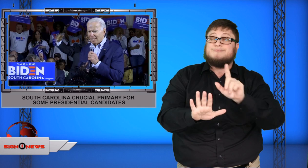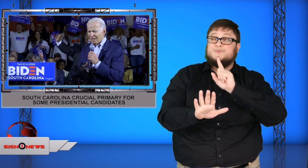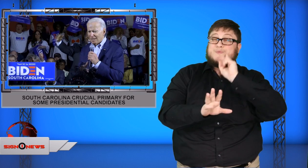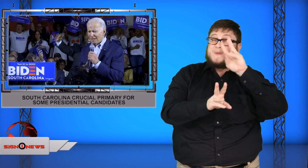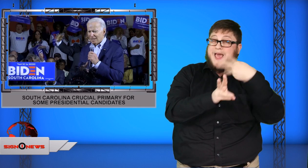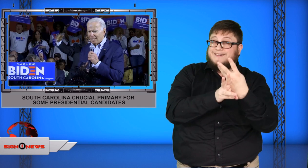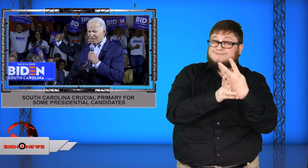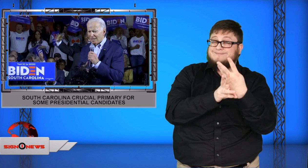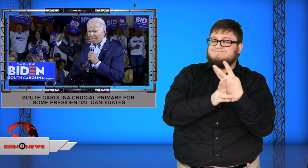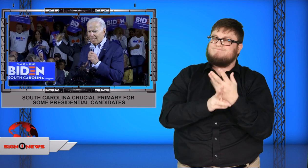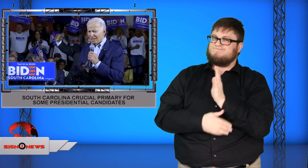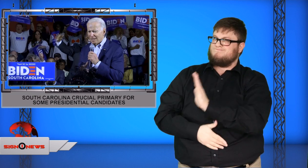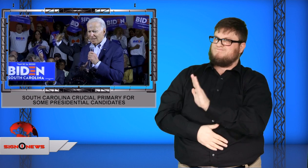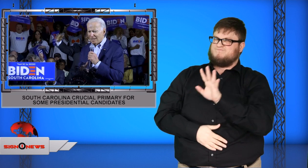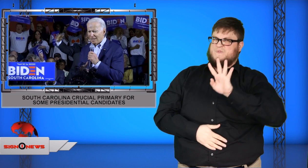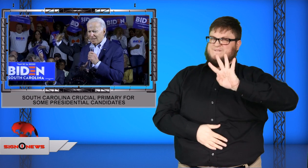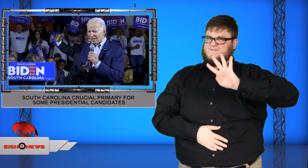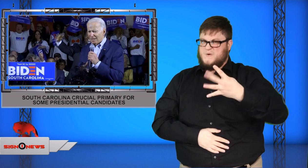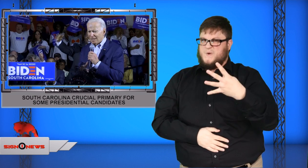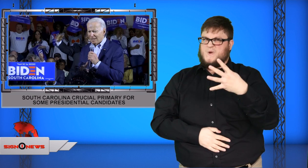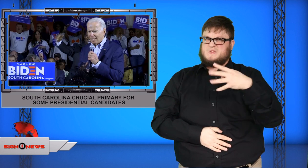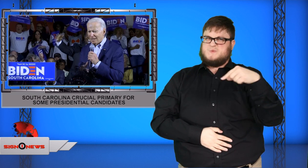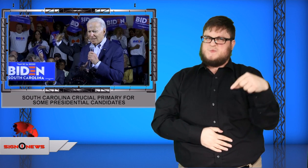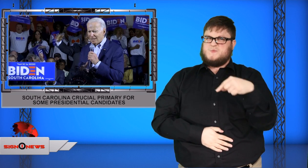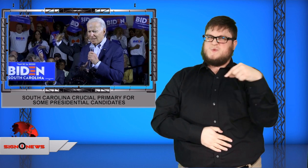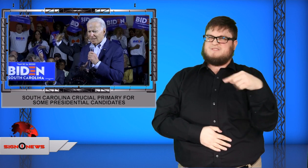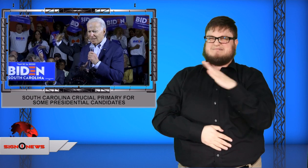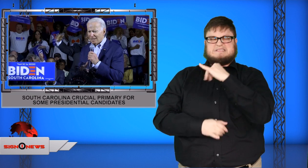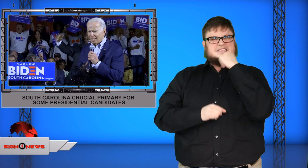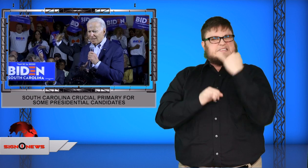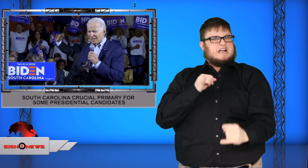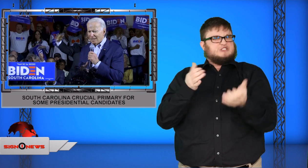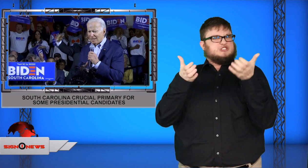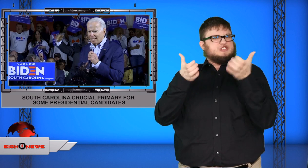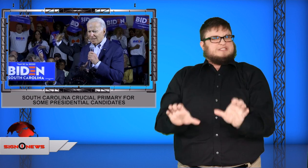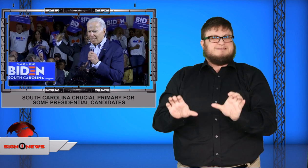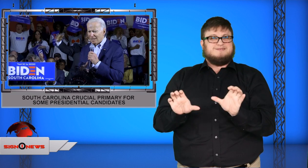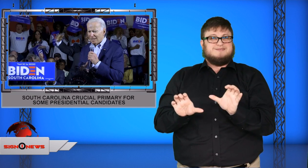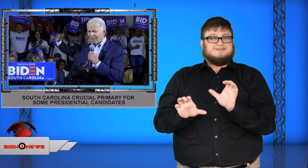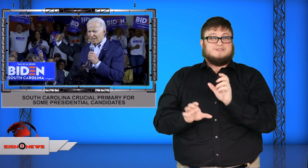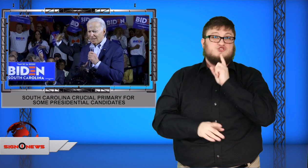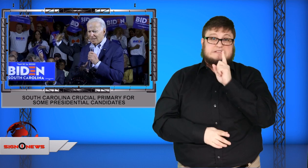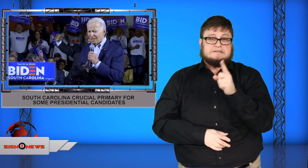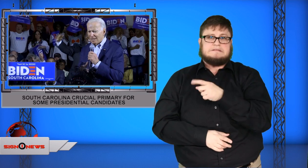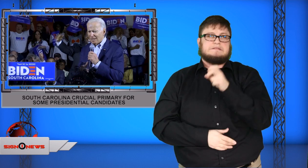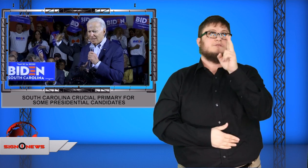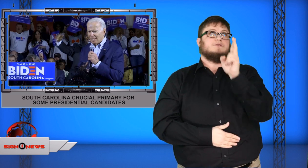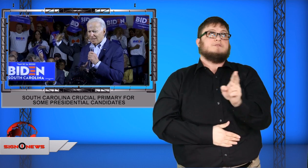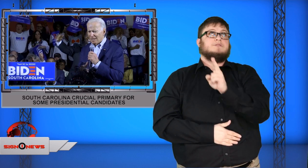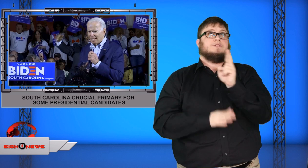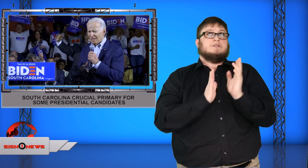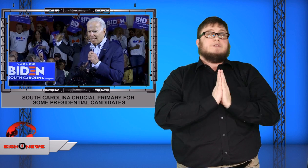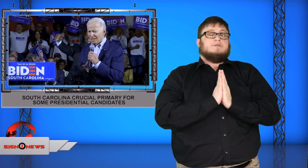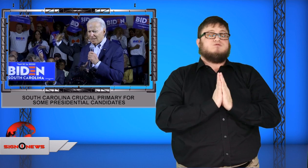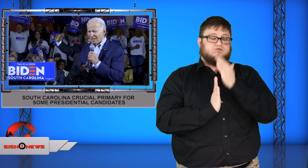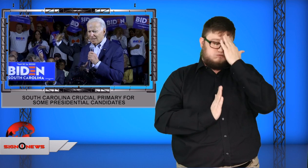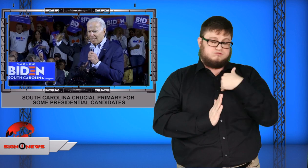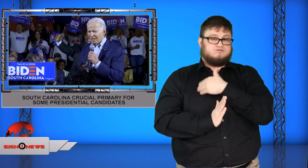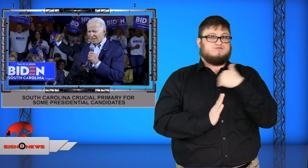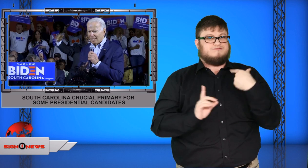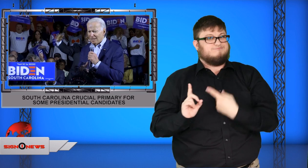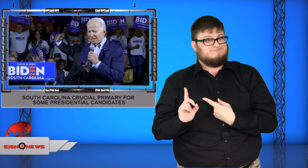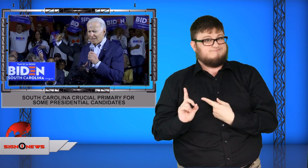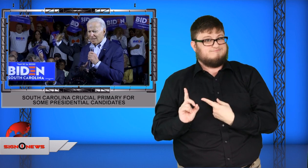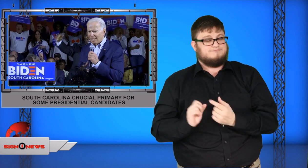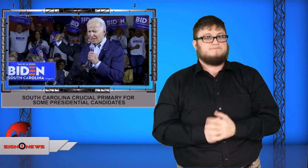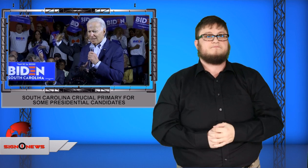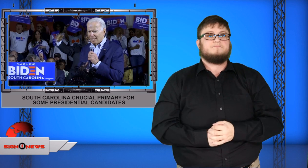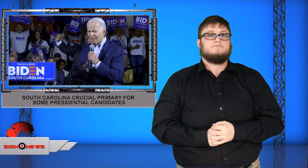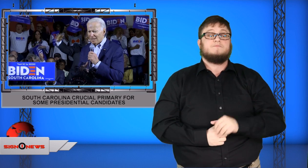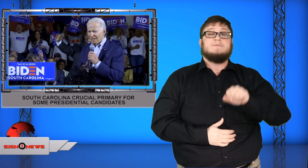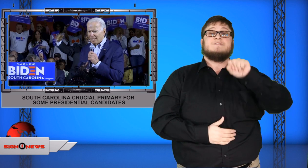In reality it's his fourth quarter and he needs a Hail Mary.